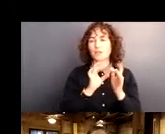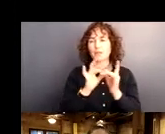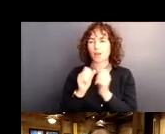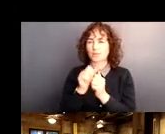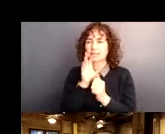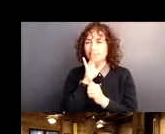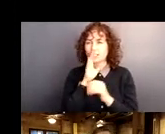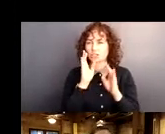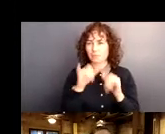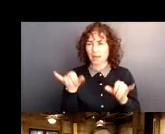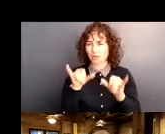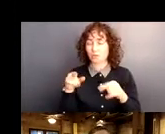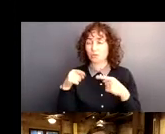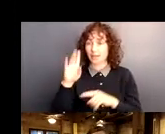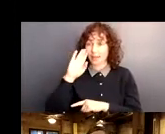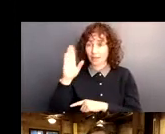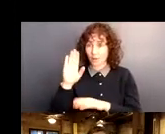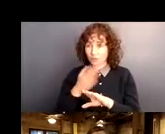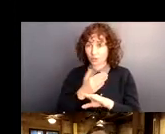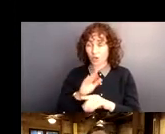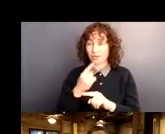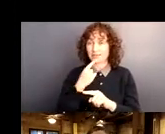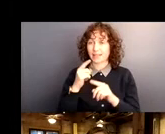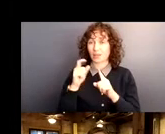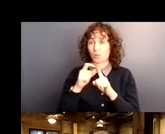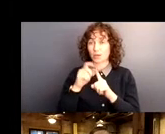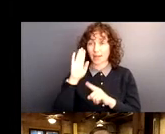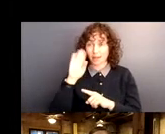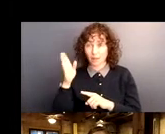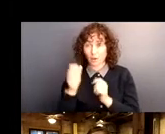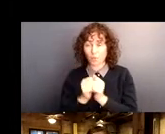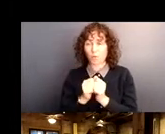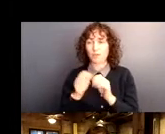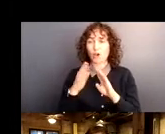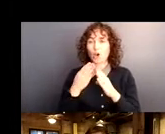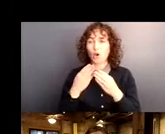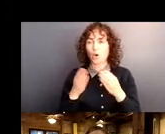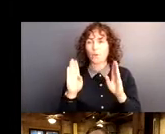During your hello song, singing the word Hello With an open ascending interval